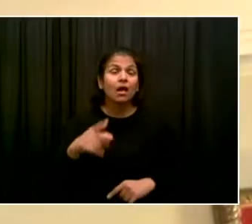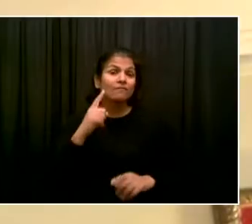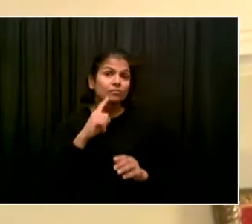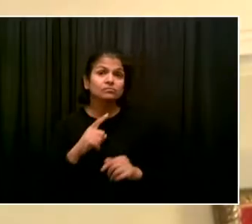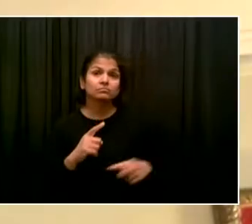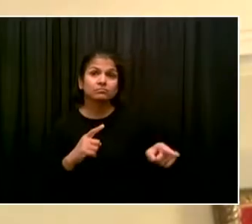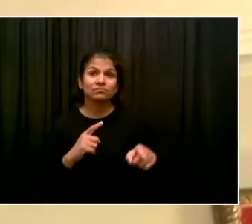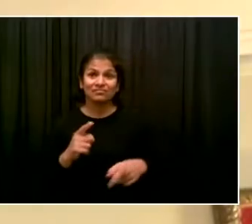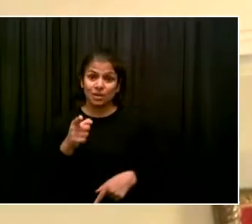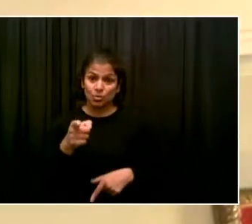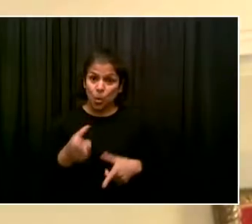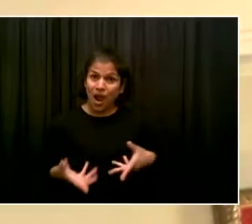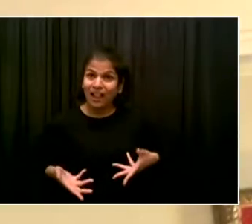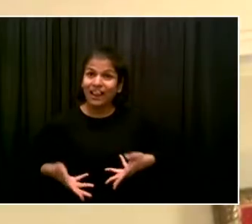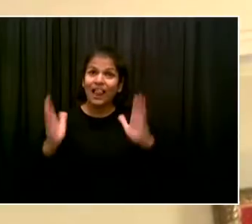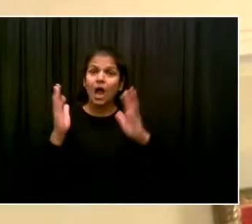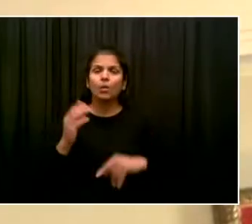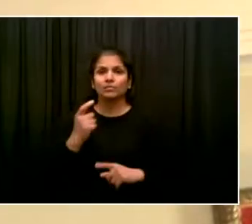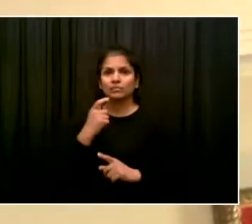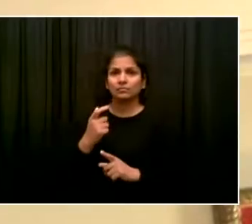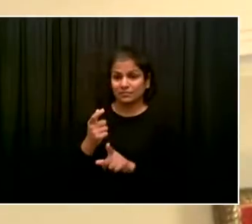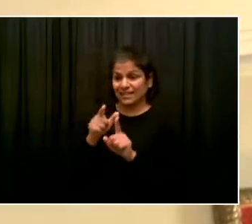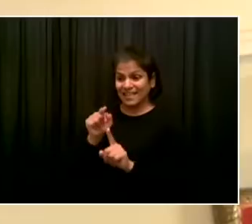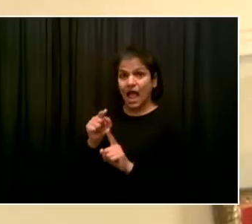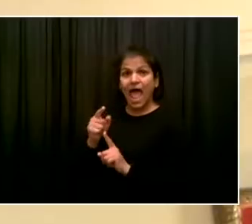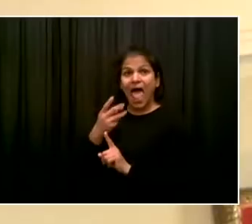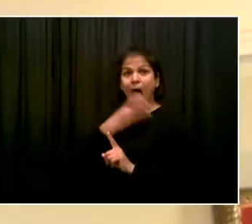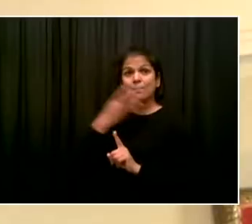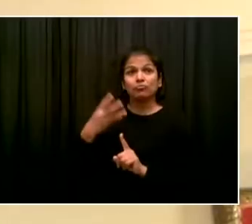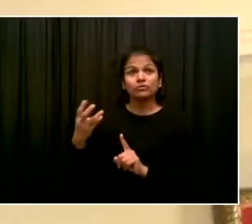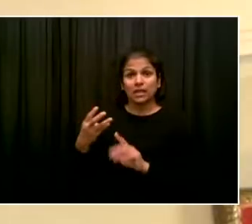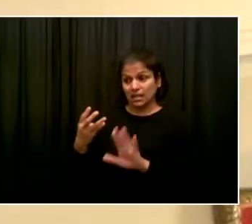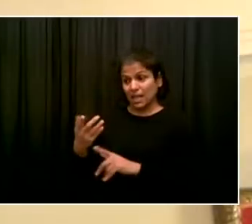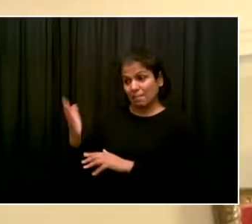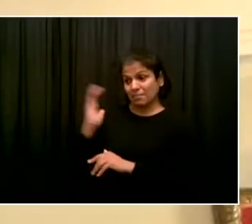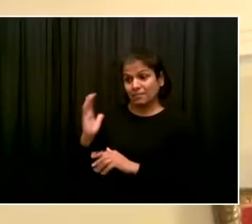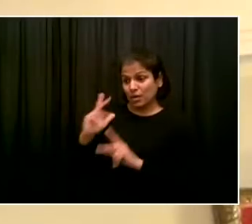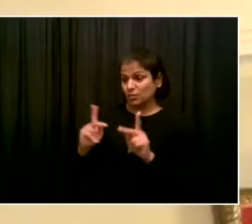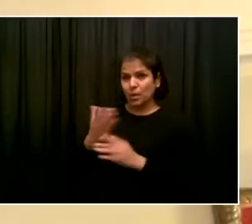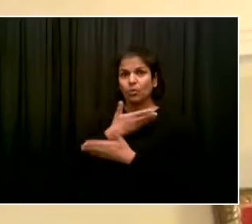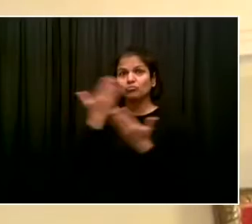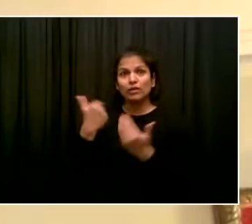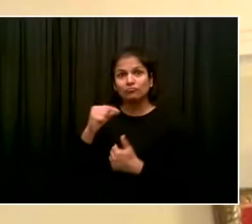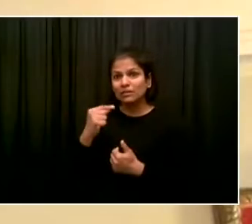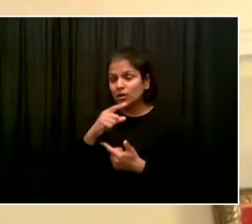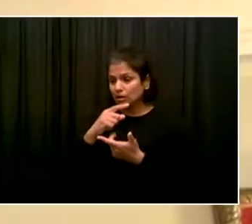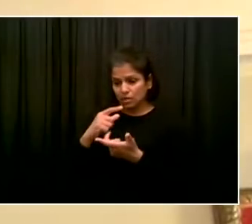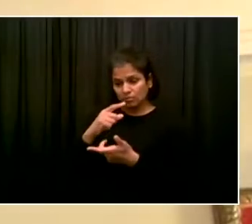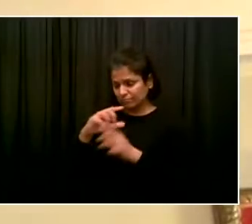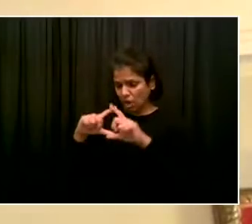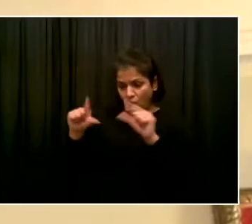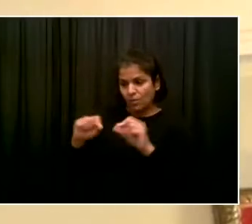MAKE IT A WALL MODEL, GREEN CARDS AND WORKING PAPERS